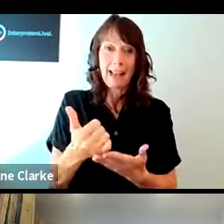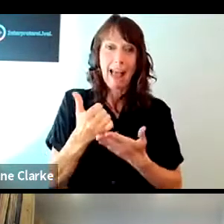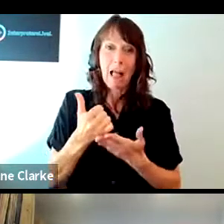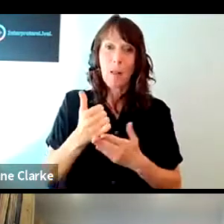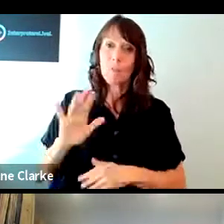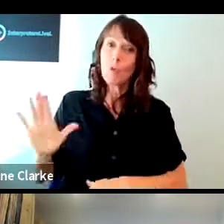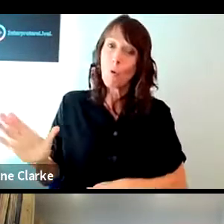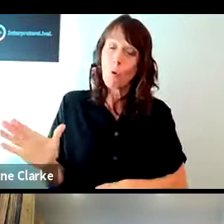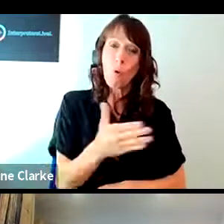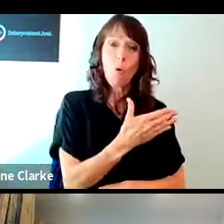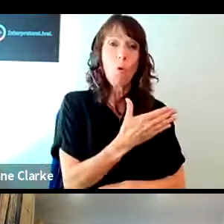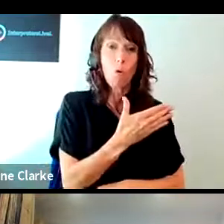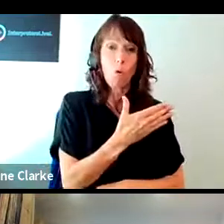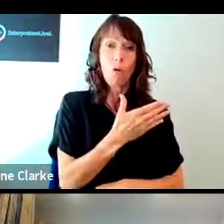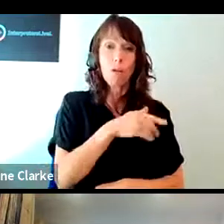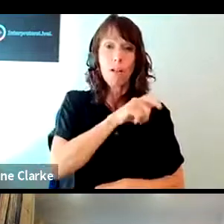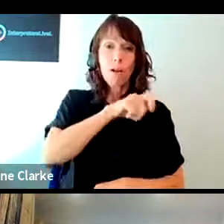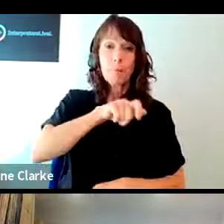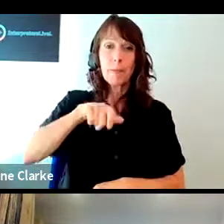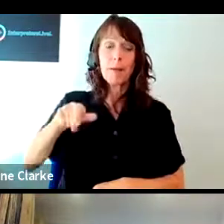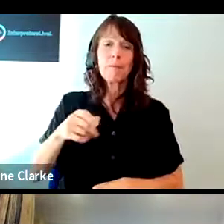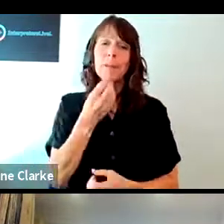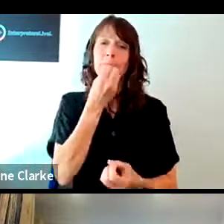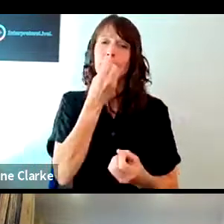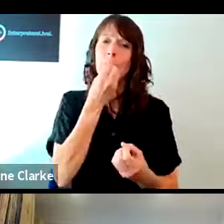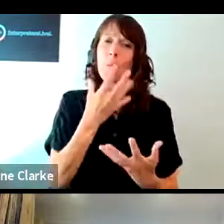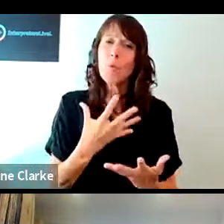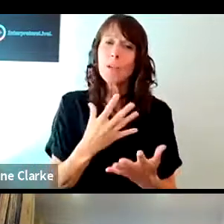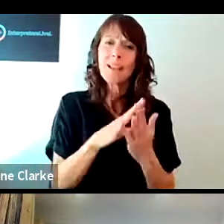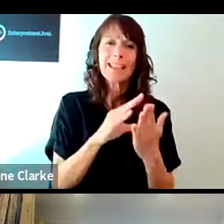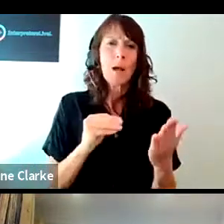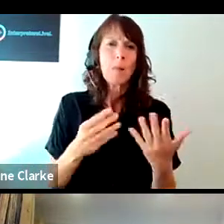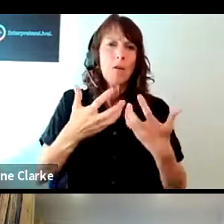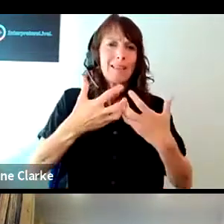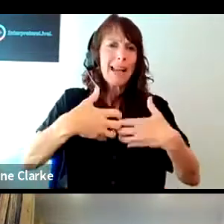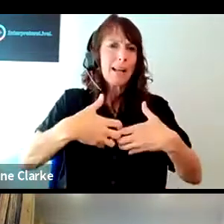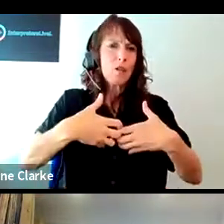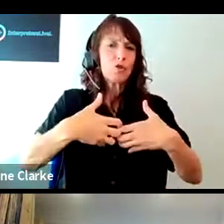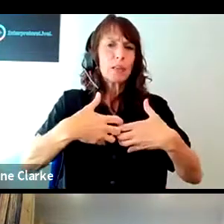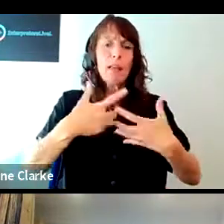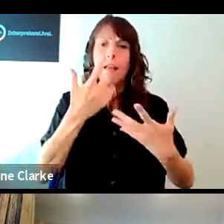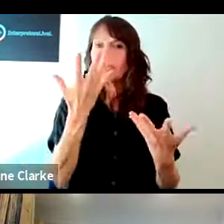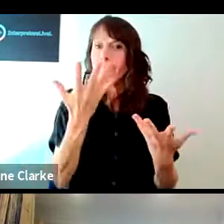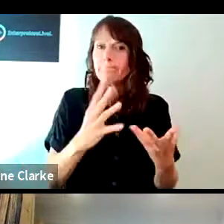And there, there are so many wonderful examples of technology that has been created for people